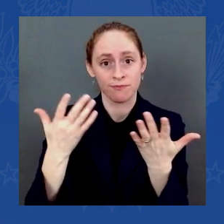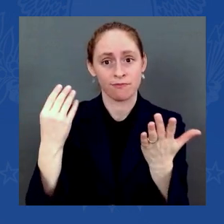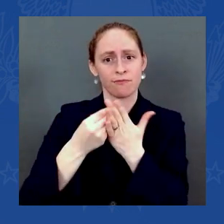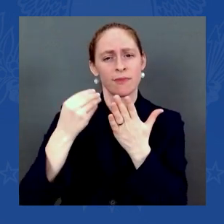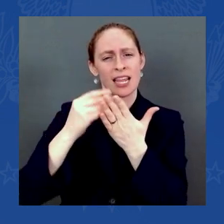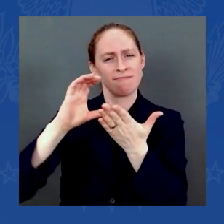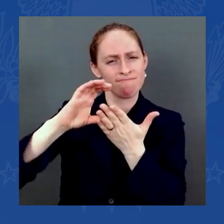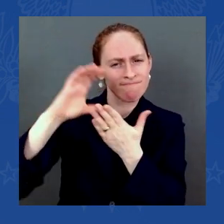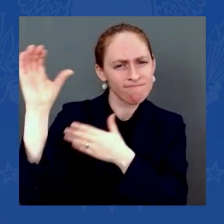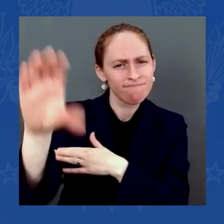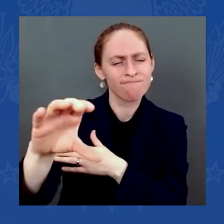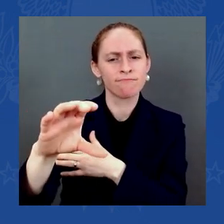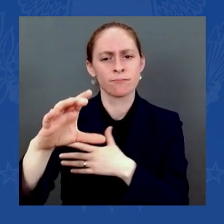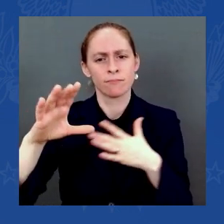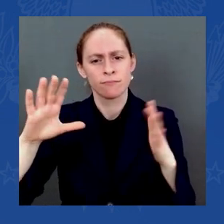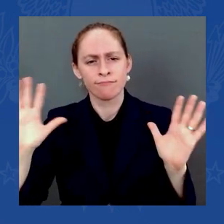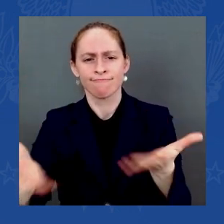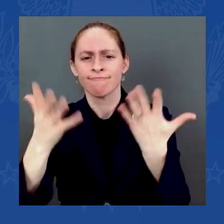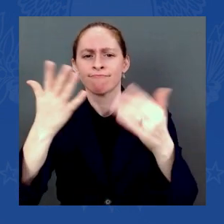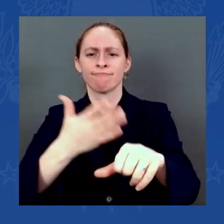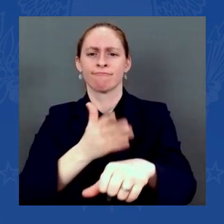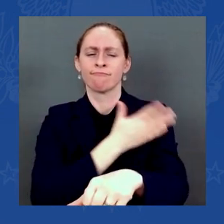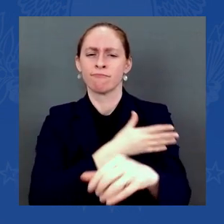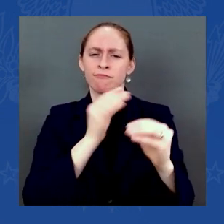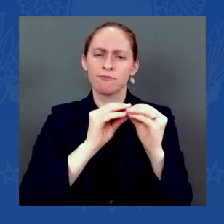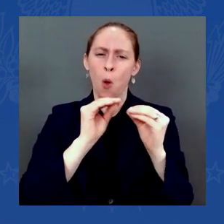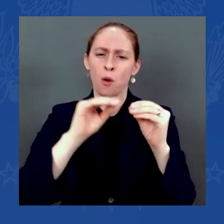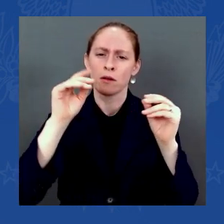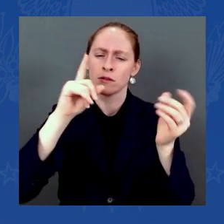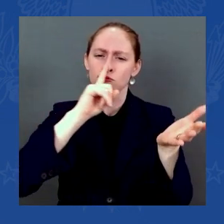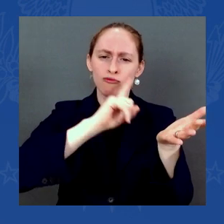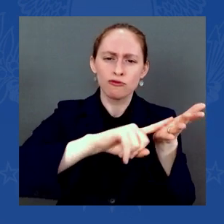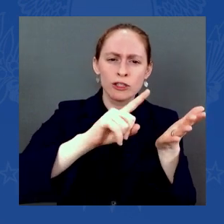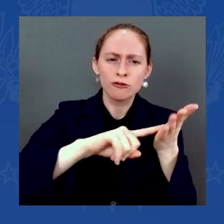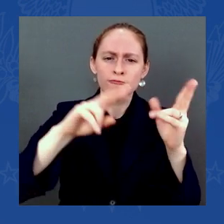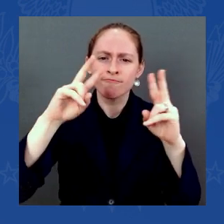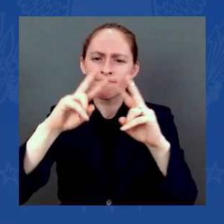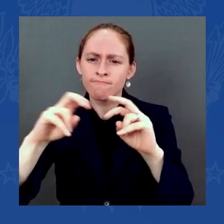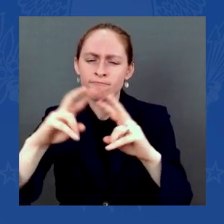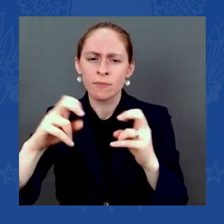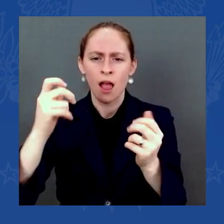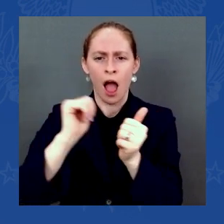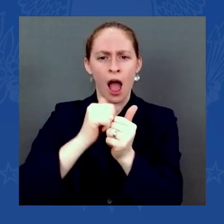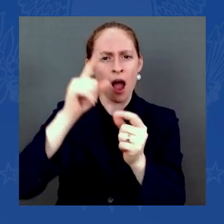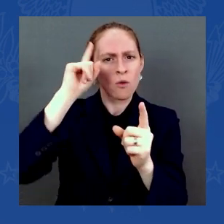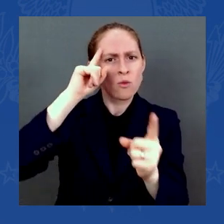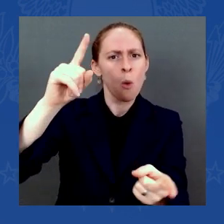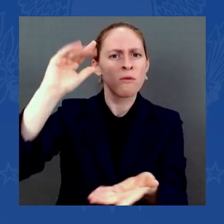This bill really matters. You know -- you all know -- ALS robs patients and families of so much.